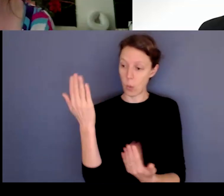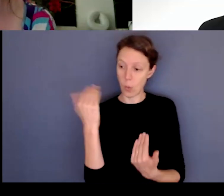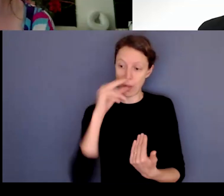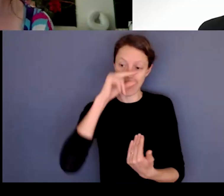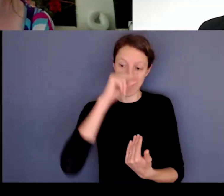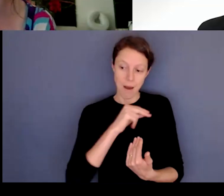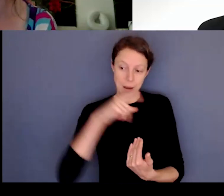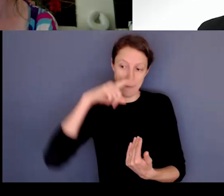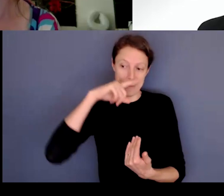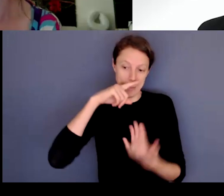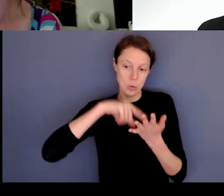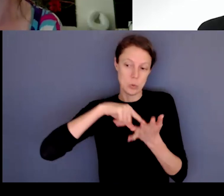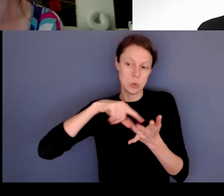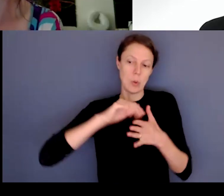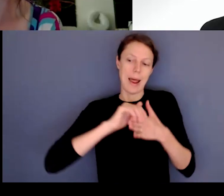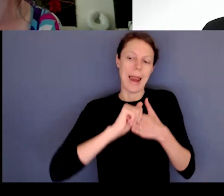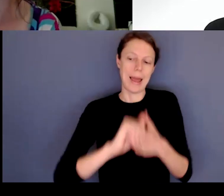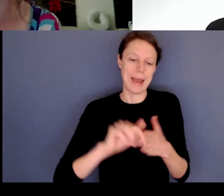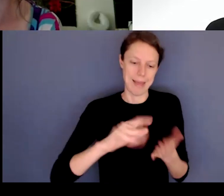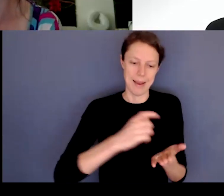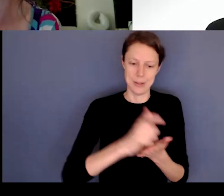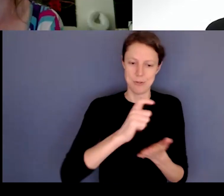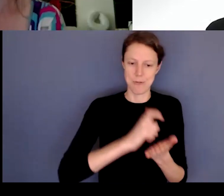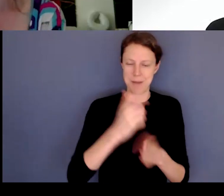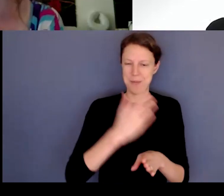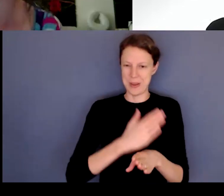comment earlier, about somehow, you know, some old, 30 year old